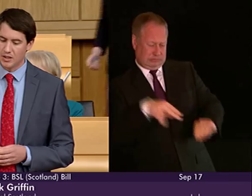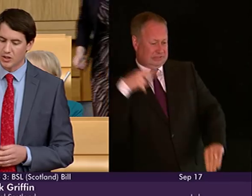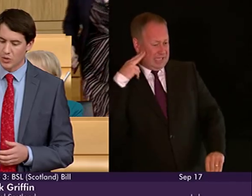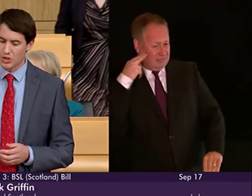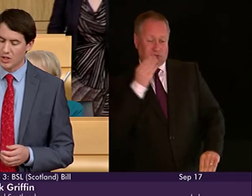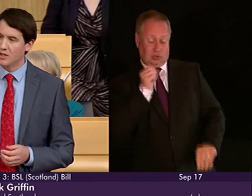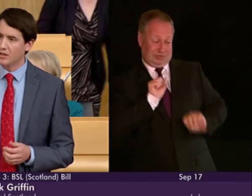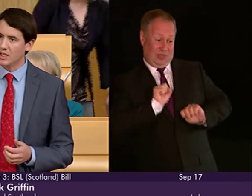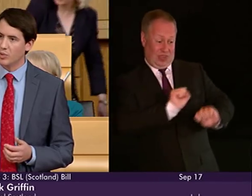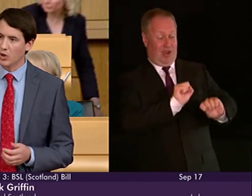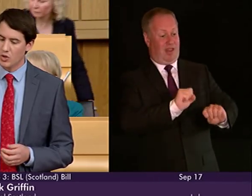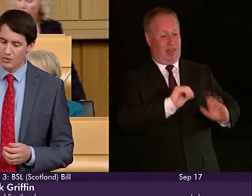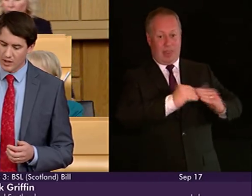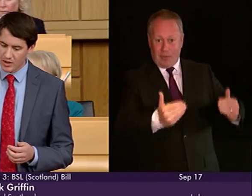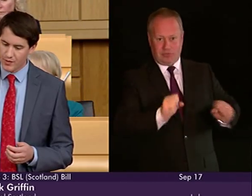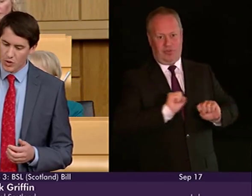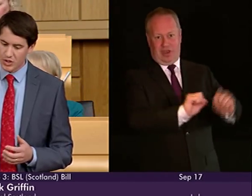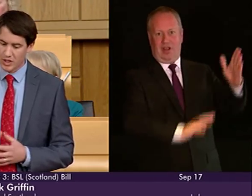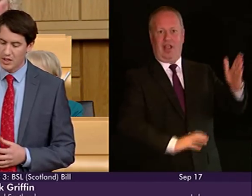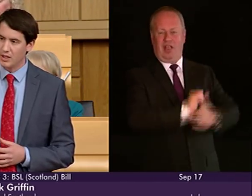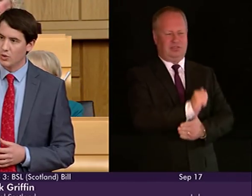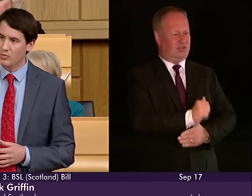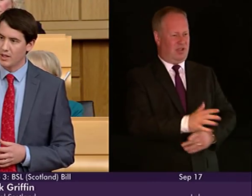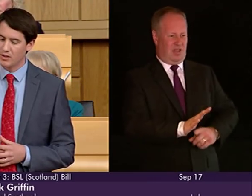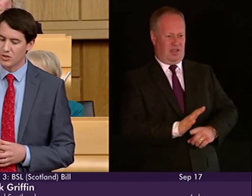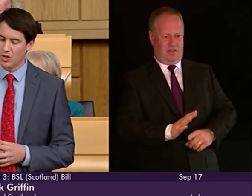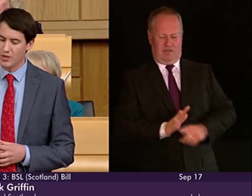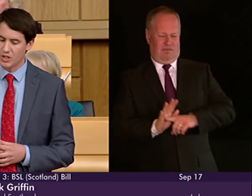and culture in which they belong, rather than forcing their own methods of